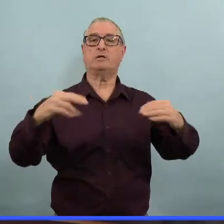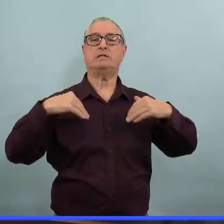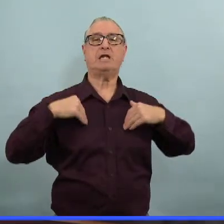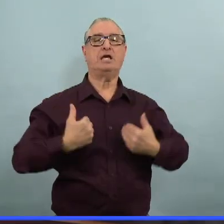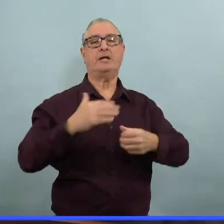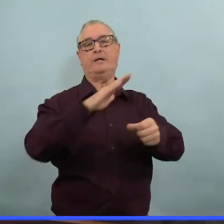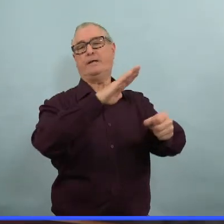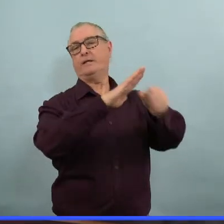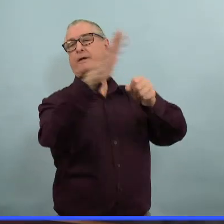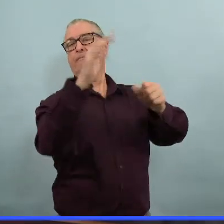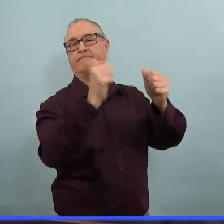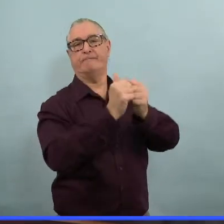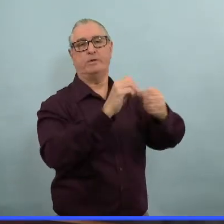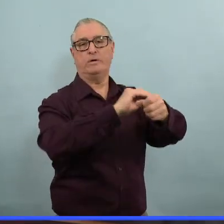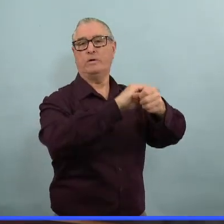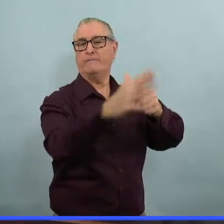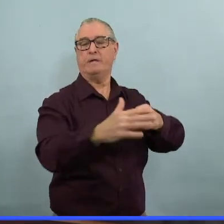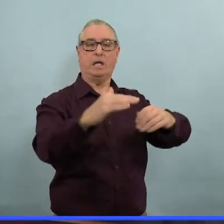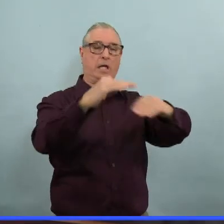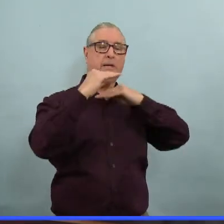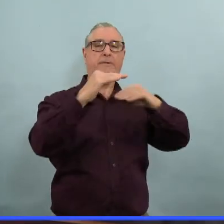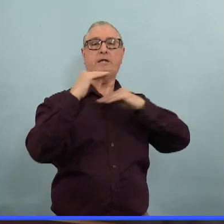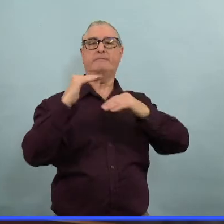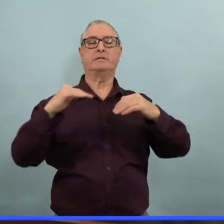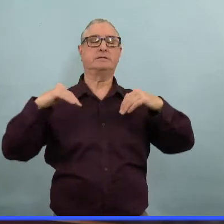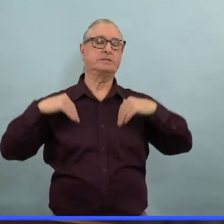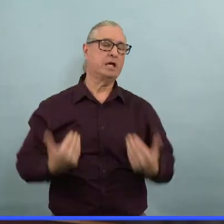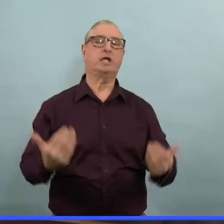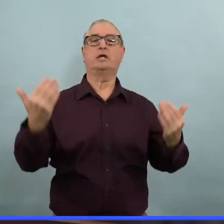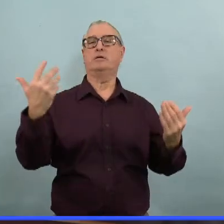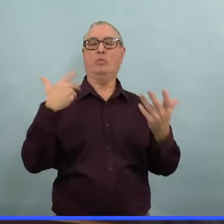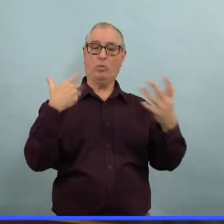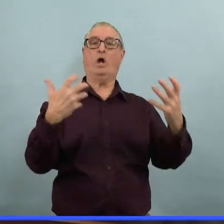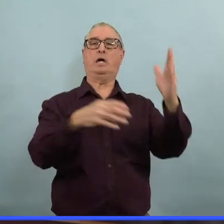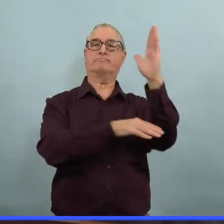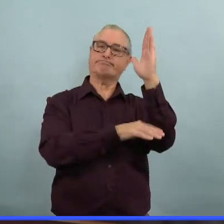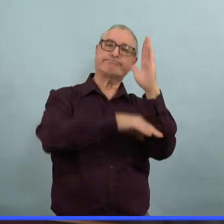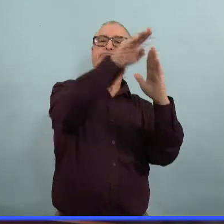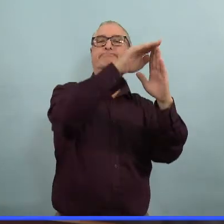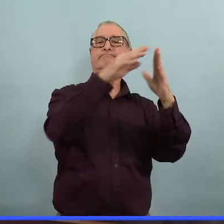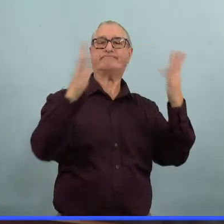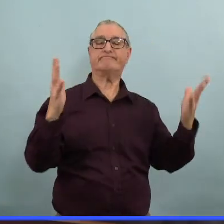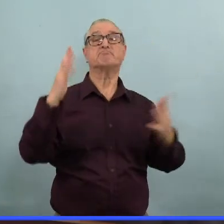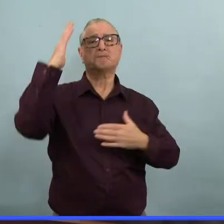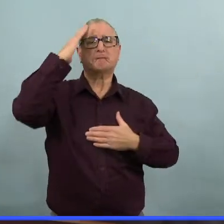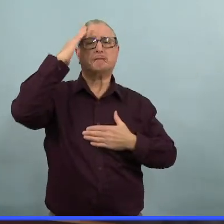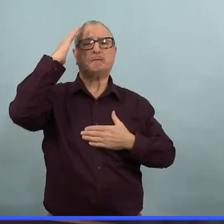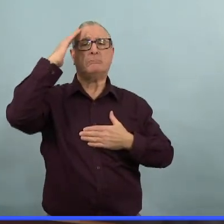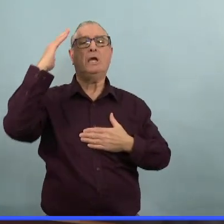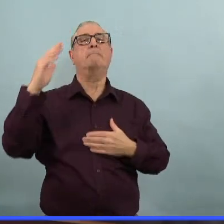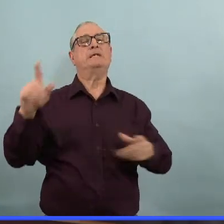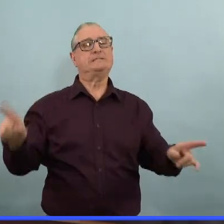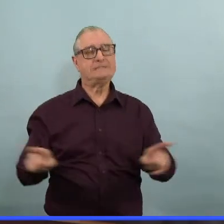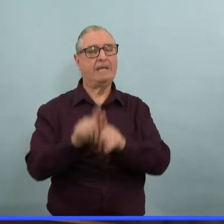we need to ensure that we also take that balanced approach where it comes to you know making sure